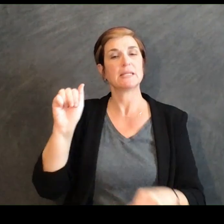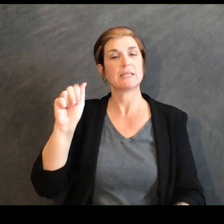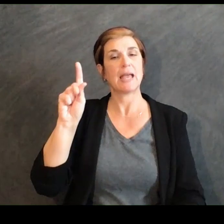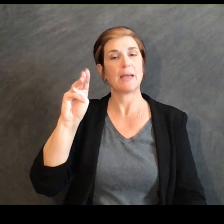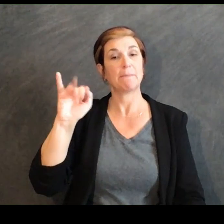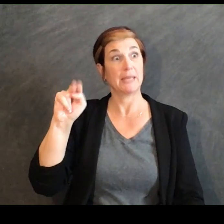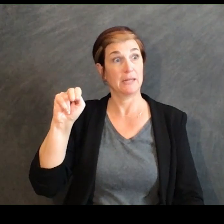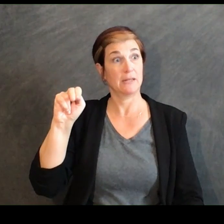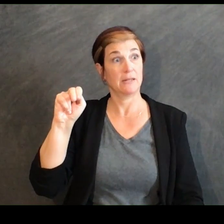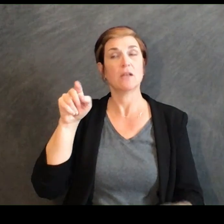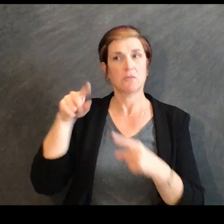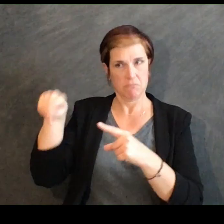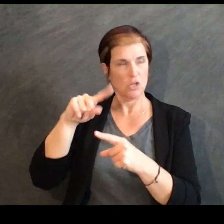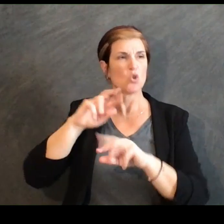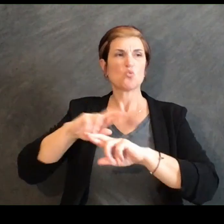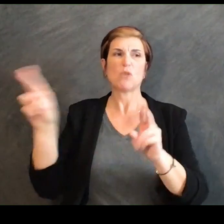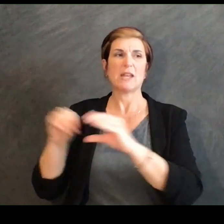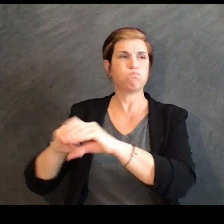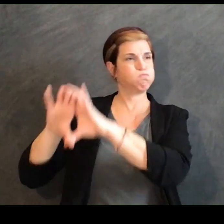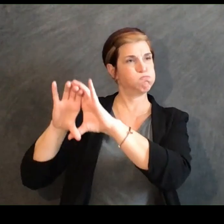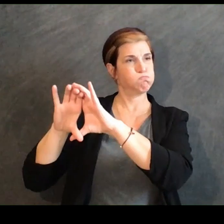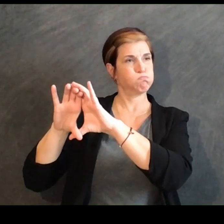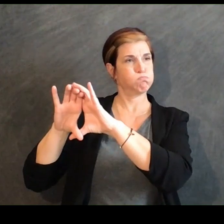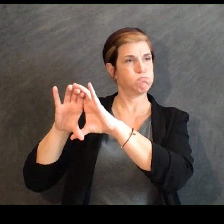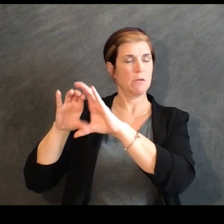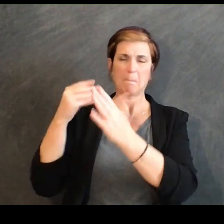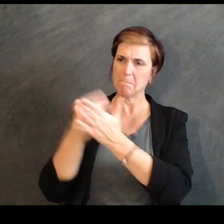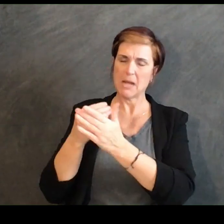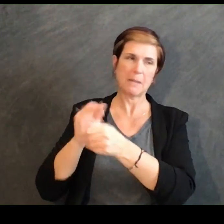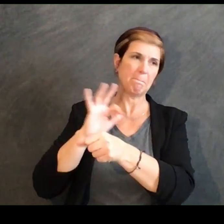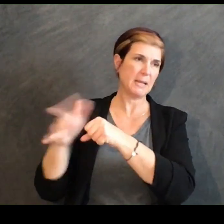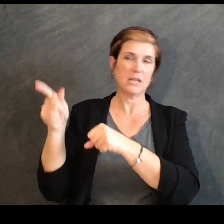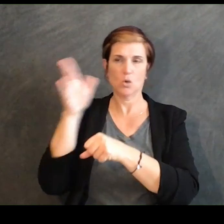to make the money readily available if they need it small businesses we had a